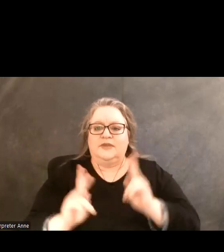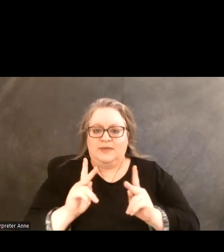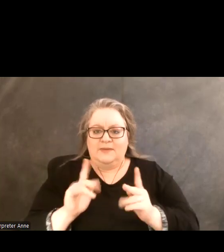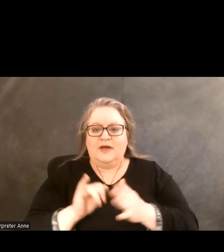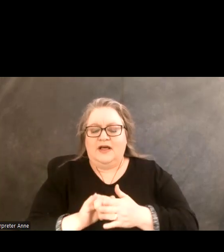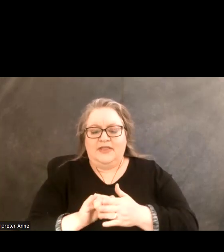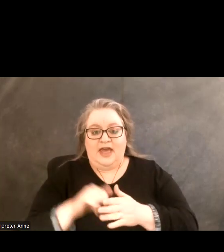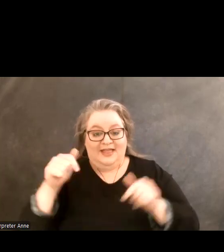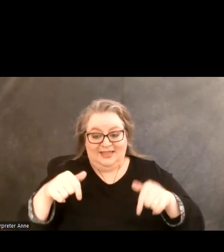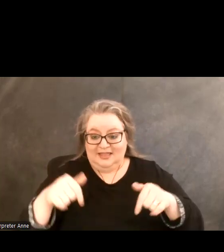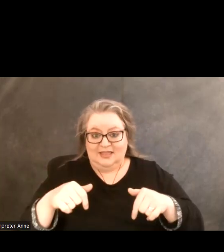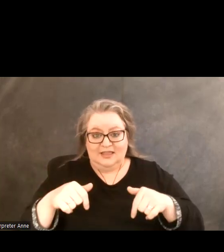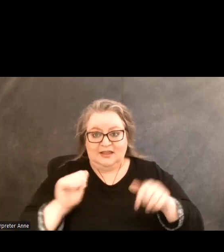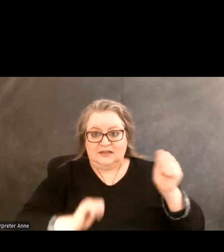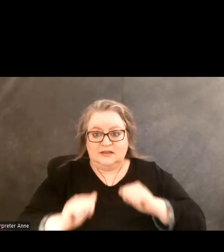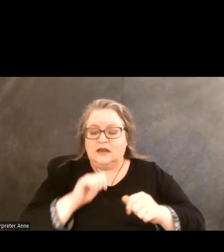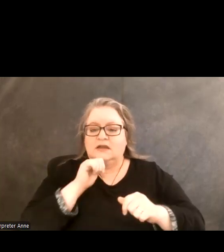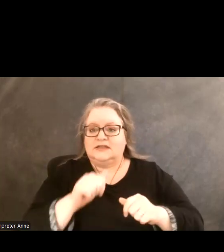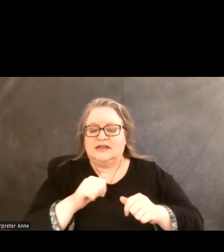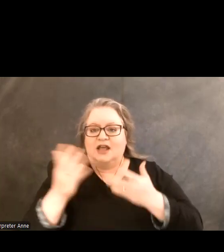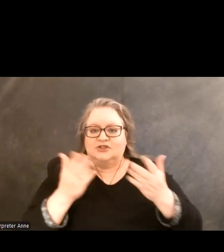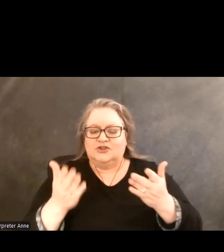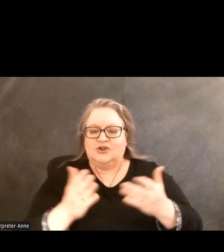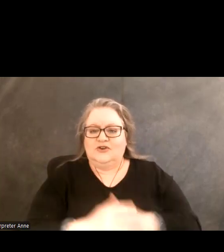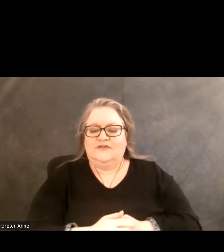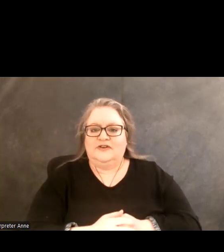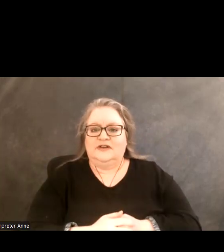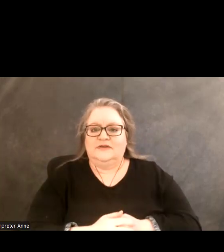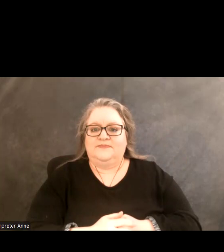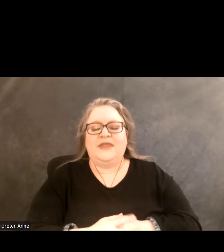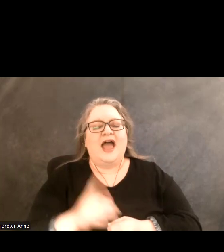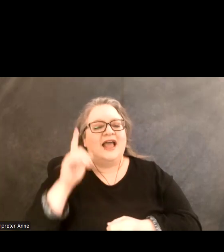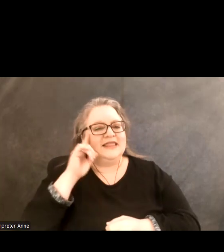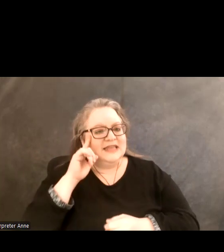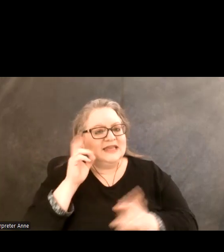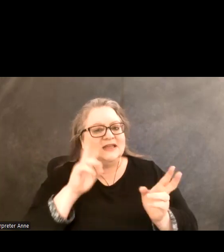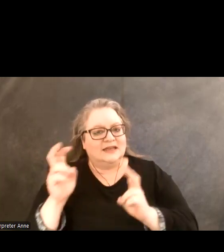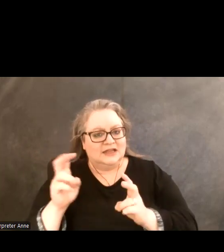serve? I think that an issue that we run into,